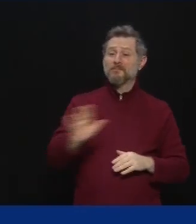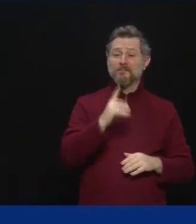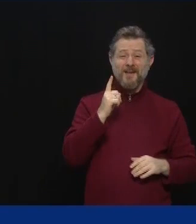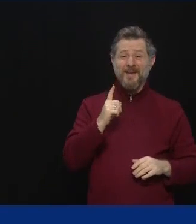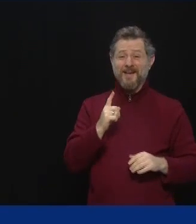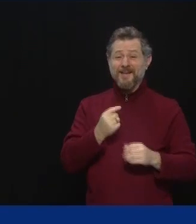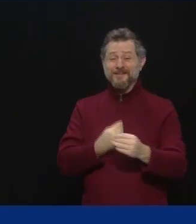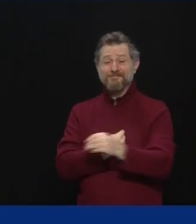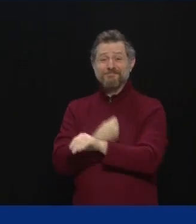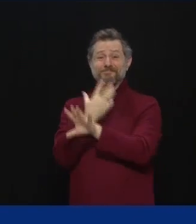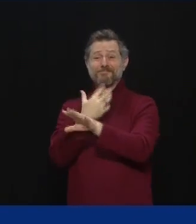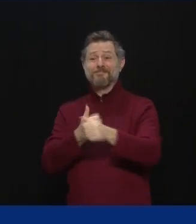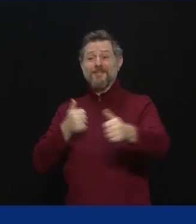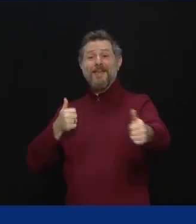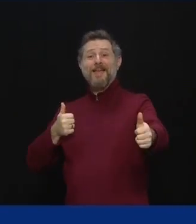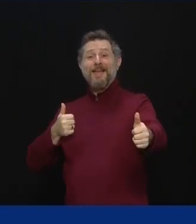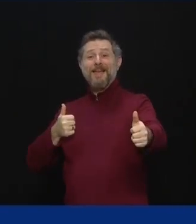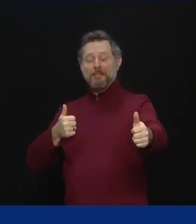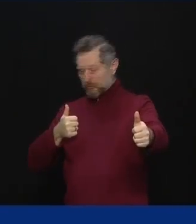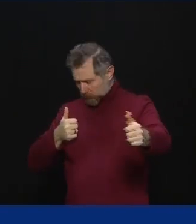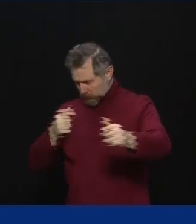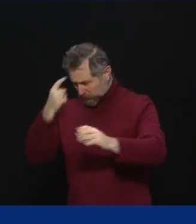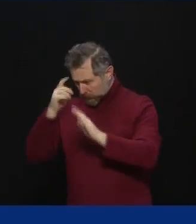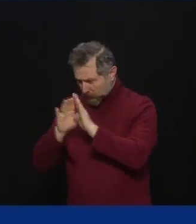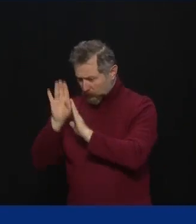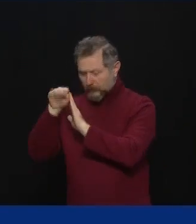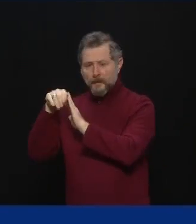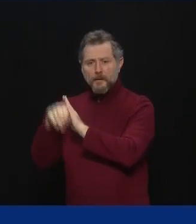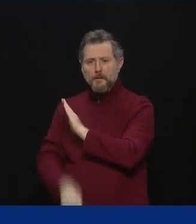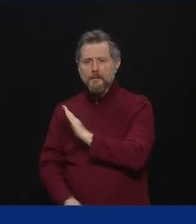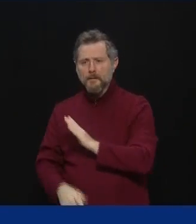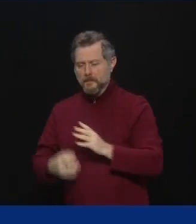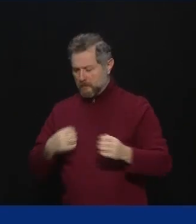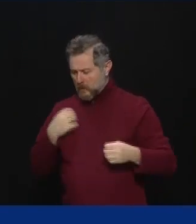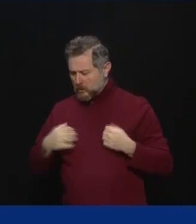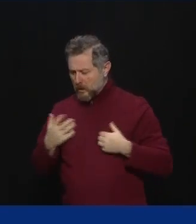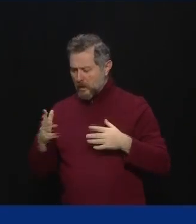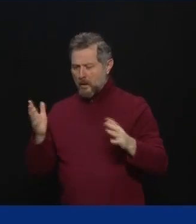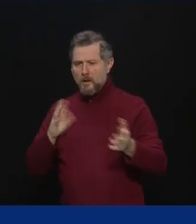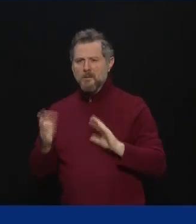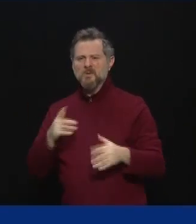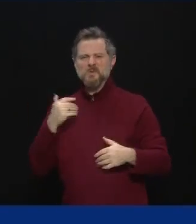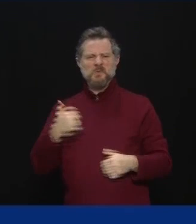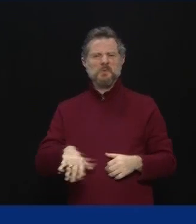THAT MAKES SENSE AND ALL SAW NEGATIVE IMPACT ON THE GROWTH OF CHILDREN IN TERMS OF THEIR EDUCATIONAL DEVELOPMENT, ALSO